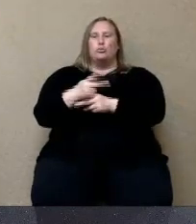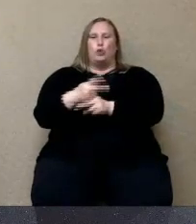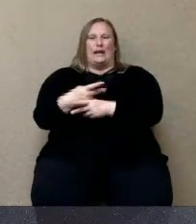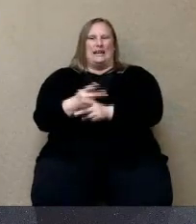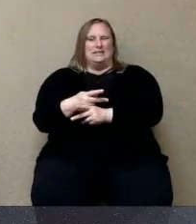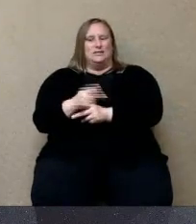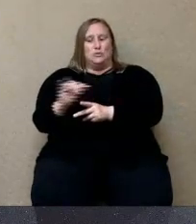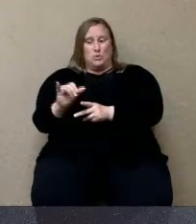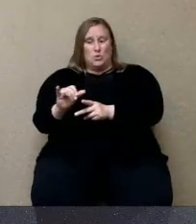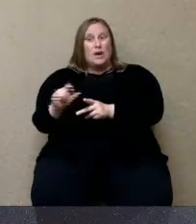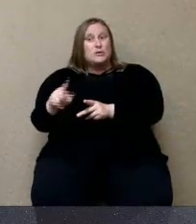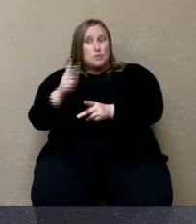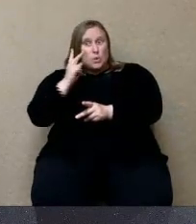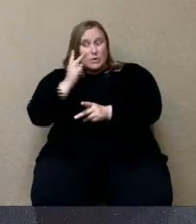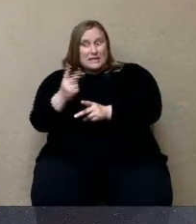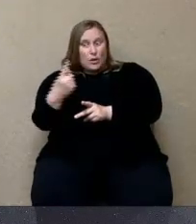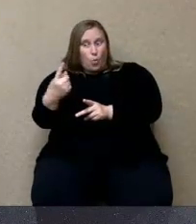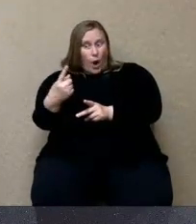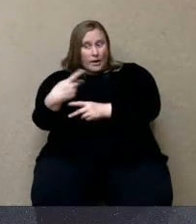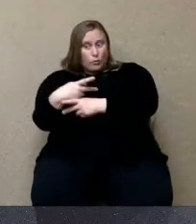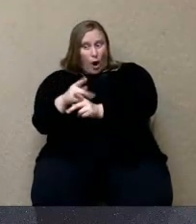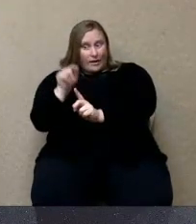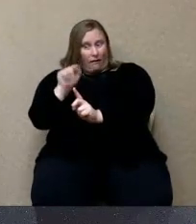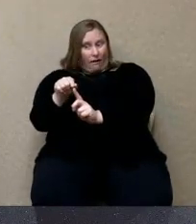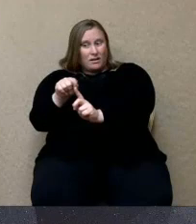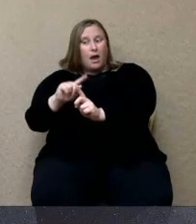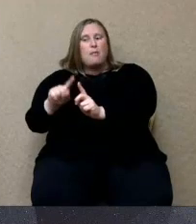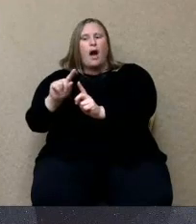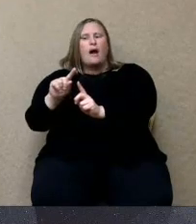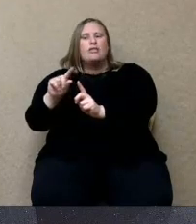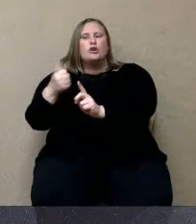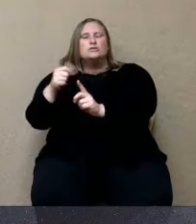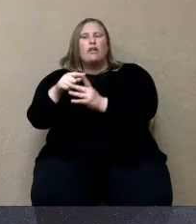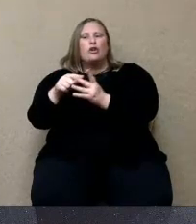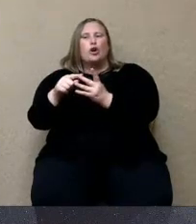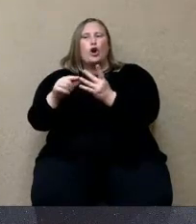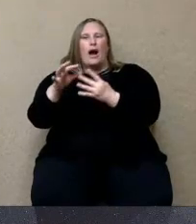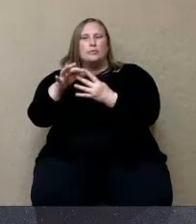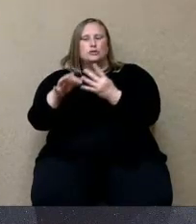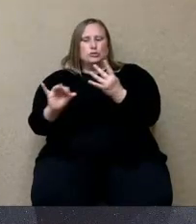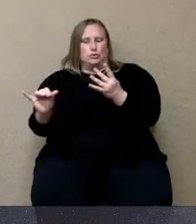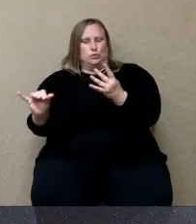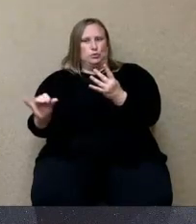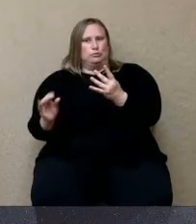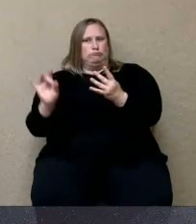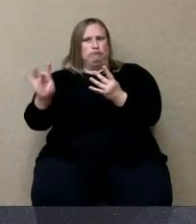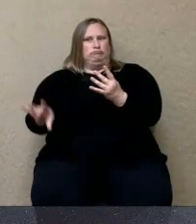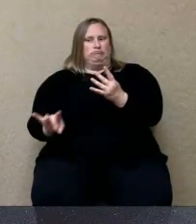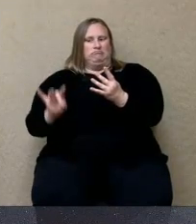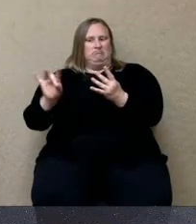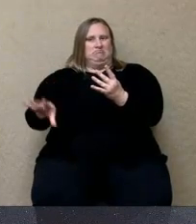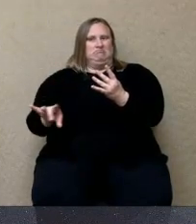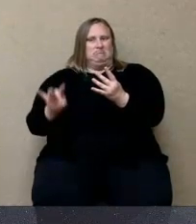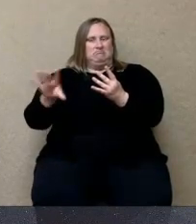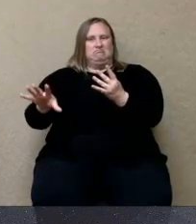I said, this is what you're going to be seeing tomorrow with this woman that we're meeting with, but here's some other things and the features that they have, so she was a